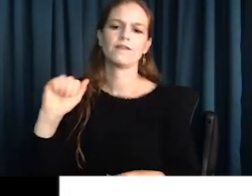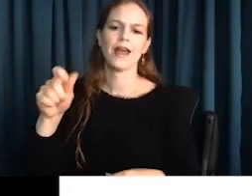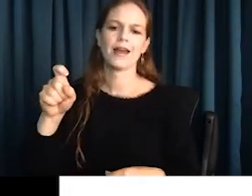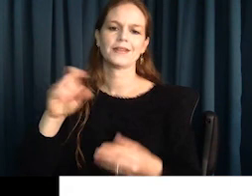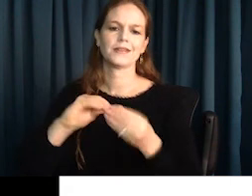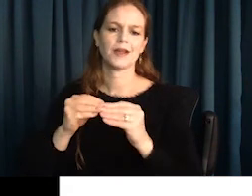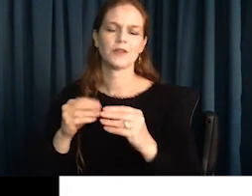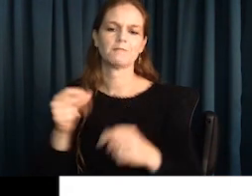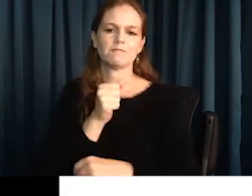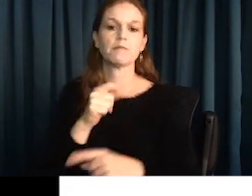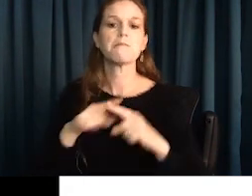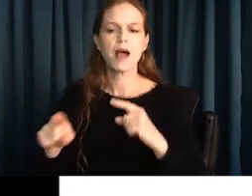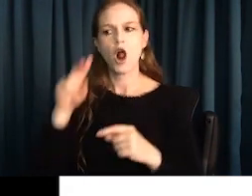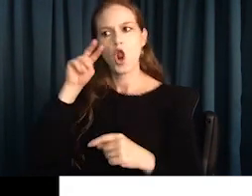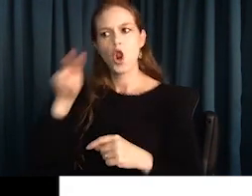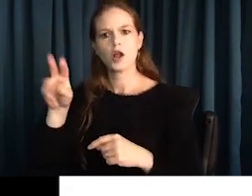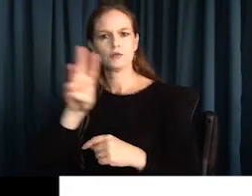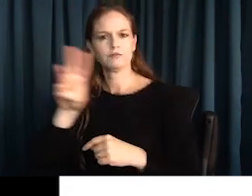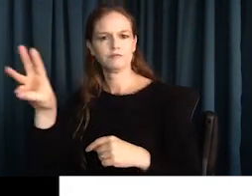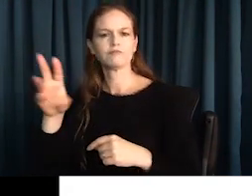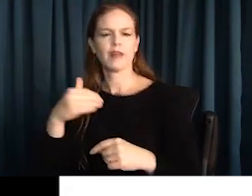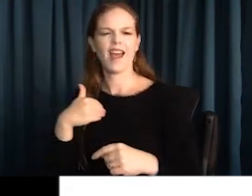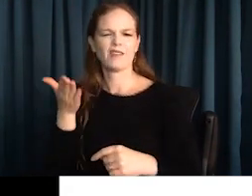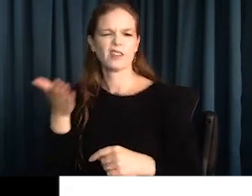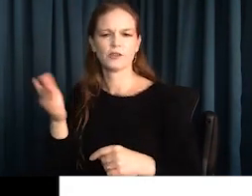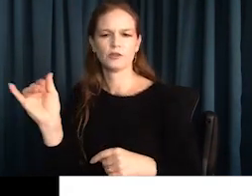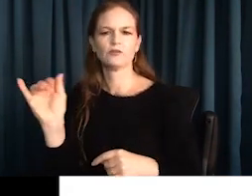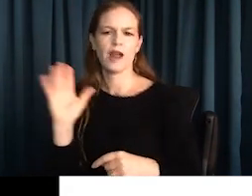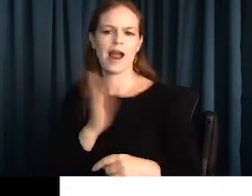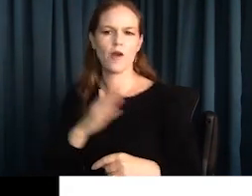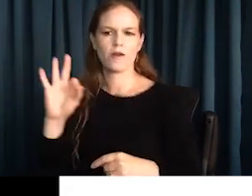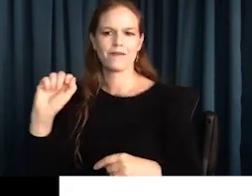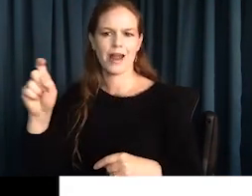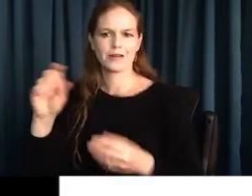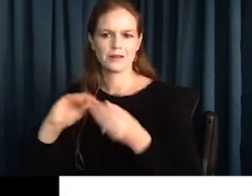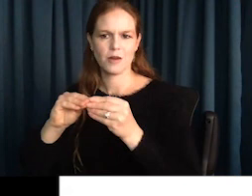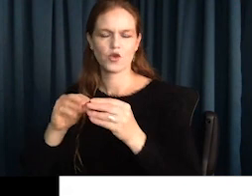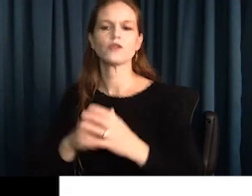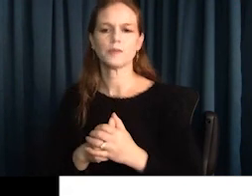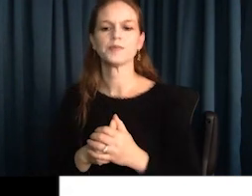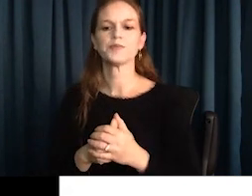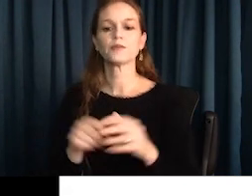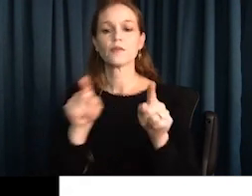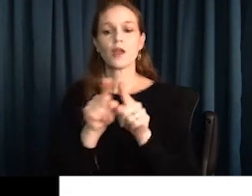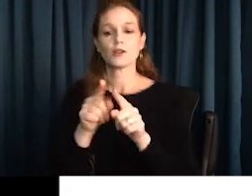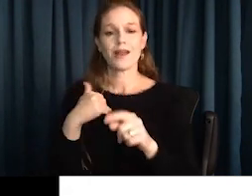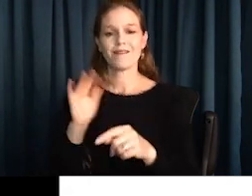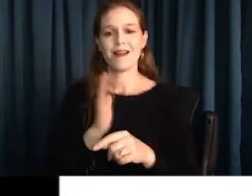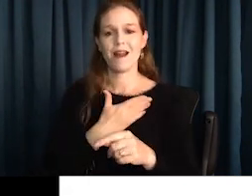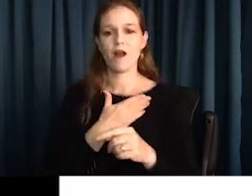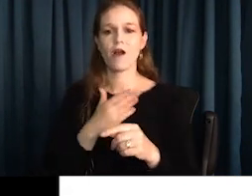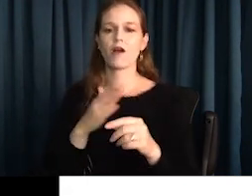the DRC homepage at palomar.edu. We also listed our virtual office hours so you can contact us